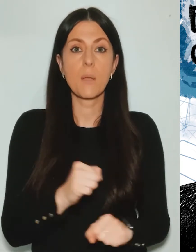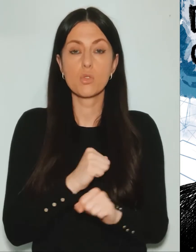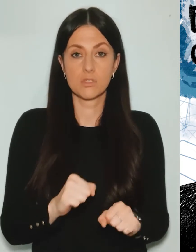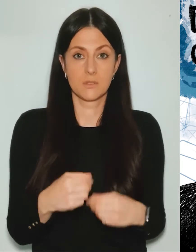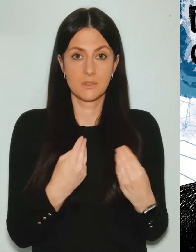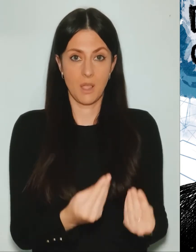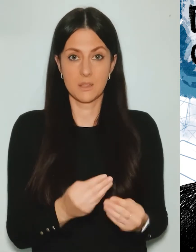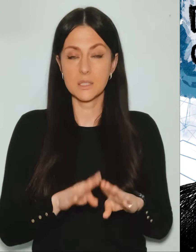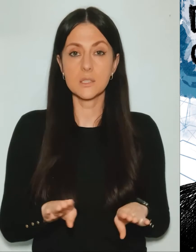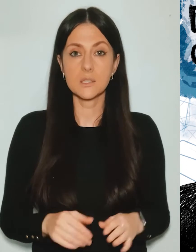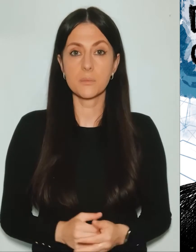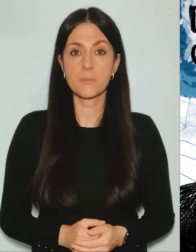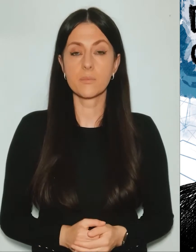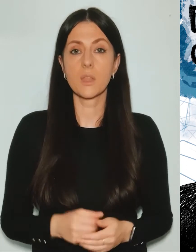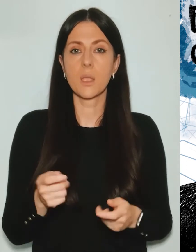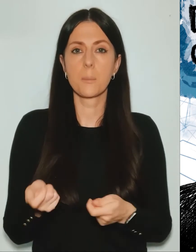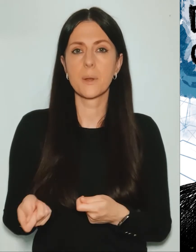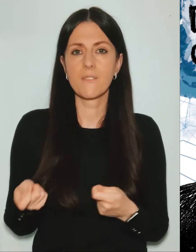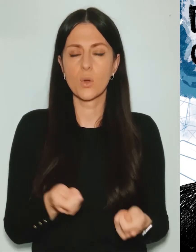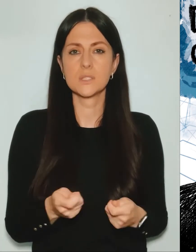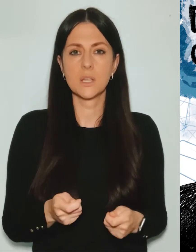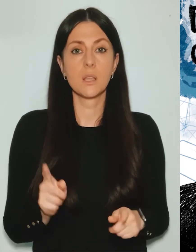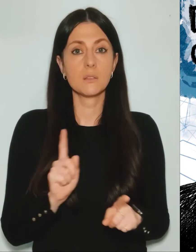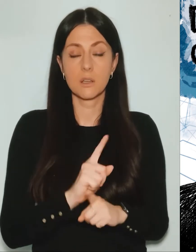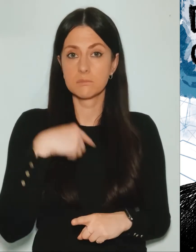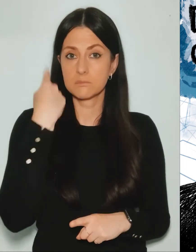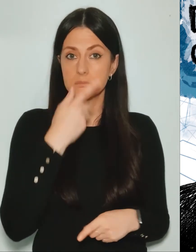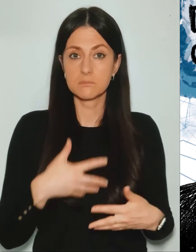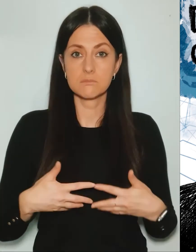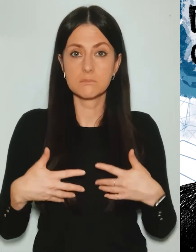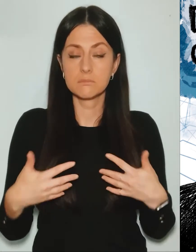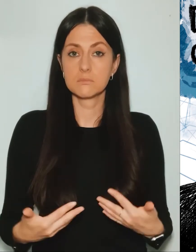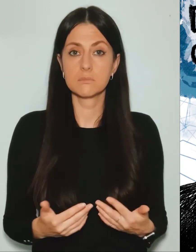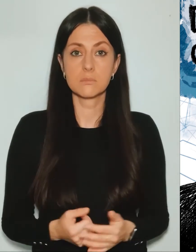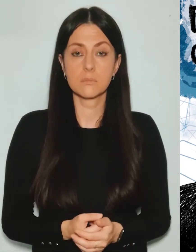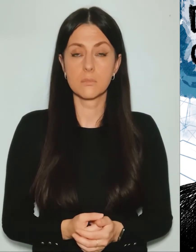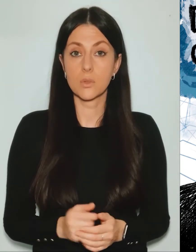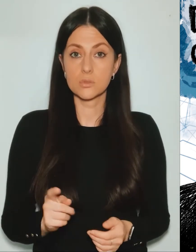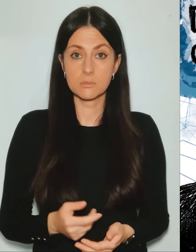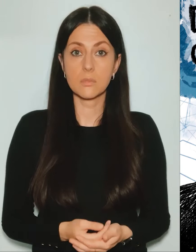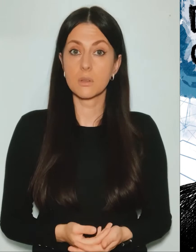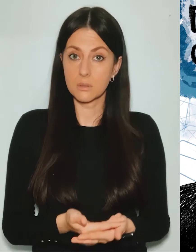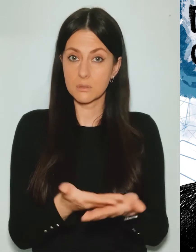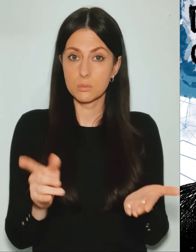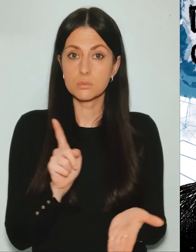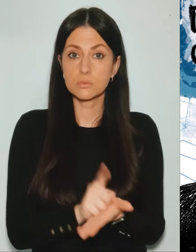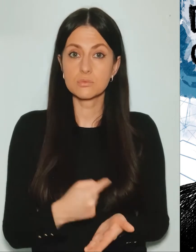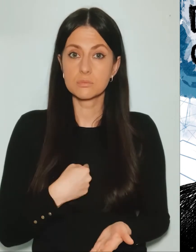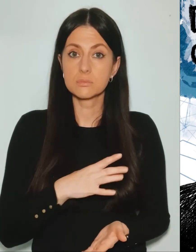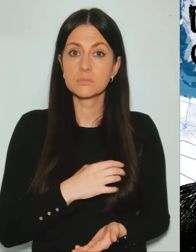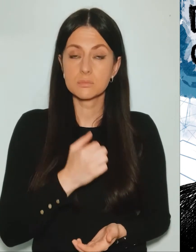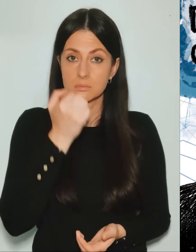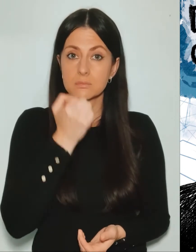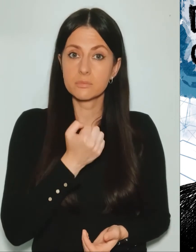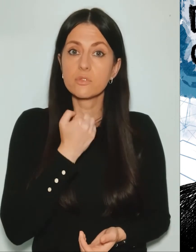And they brought with such a facial expression that… “you should be grateful to us, we care about you so much.”